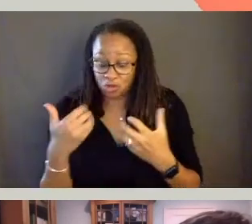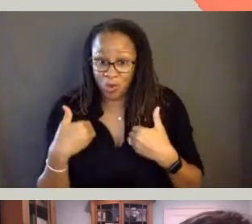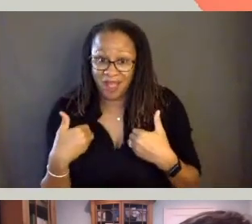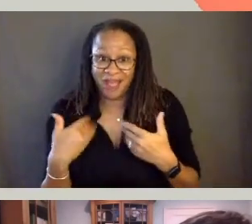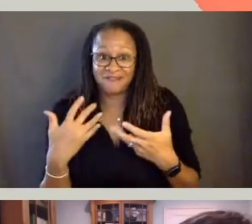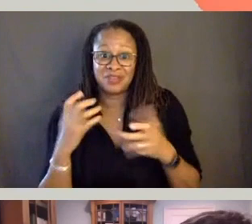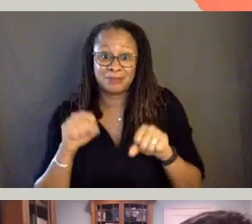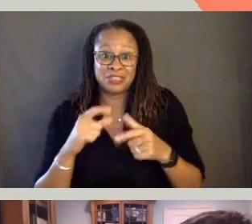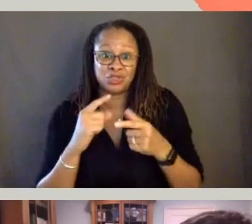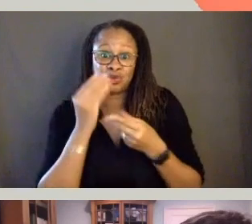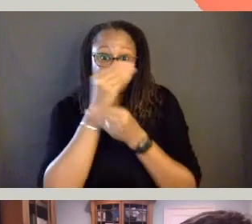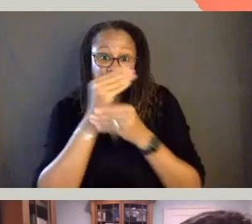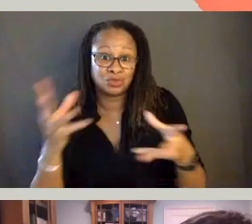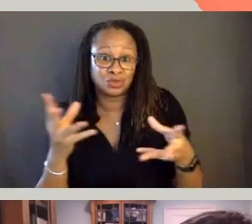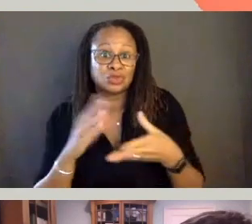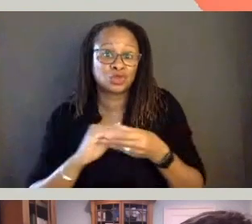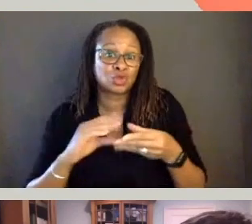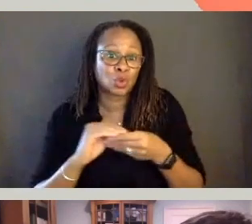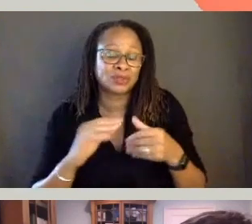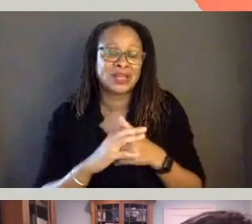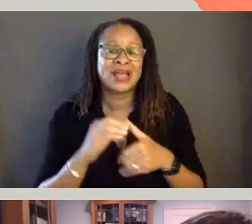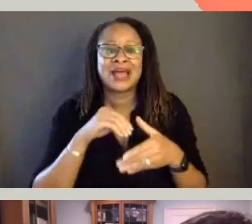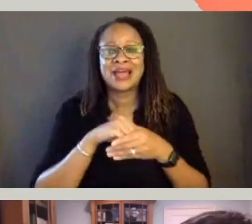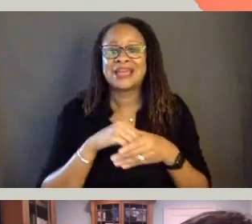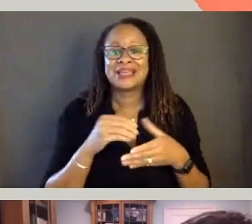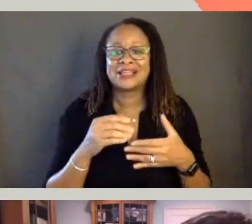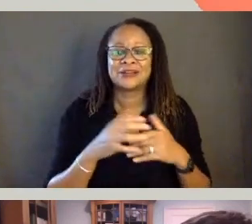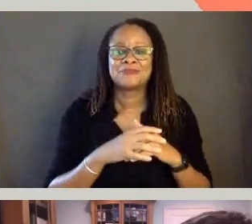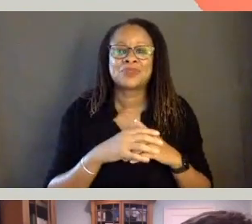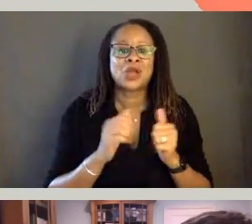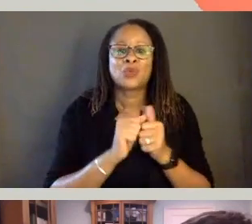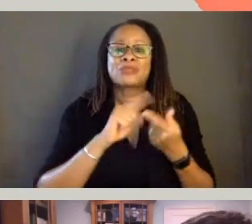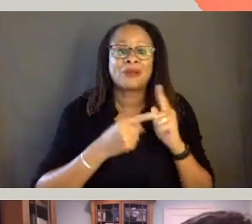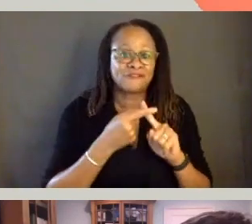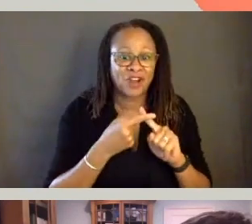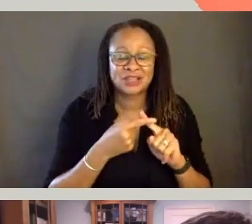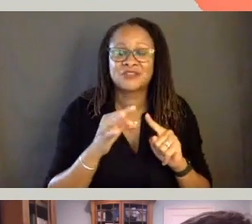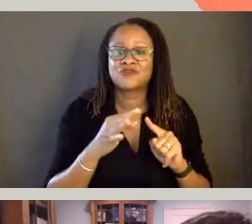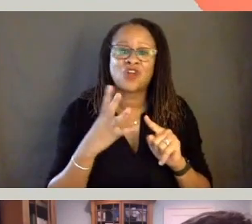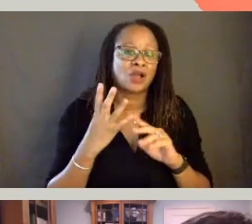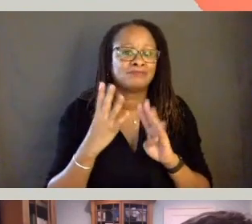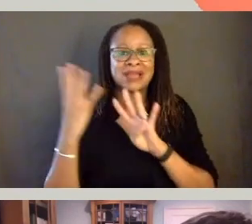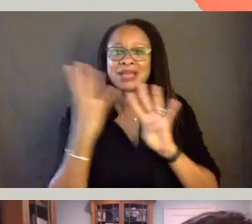For example, in the immigrant rights, with my friends who were immigrant rights organizers,